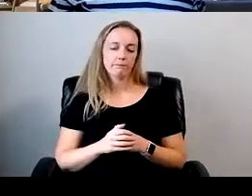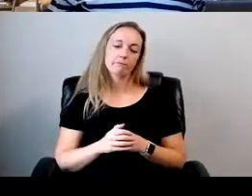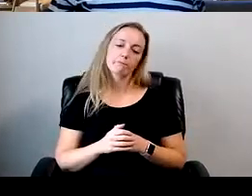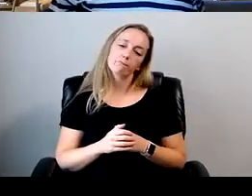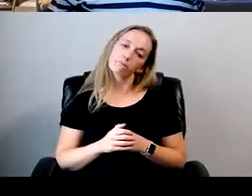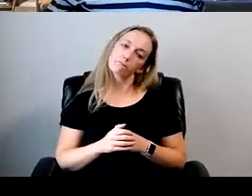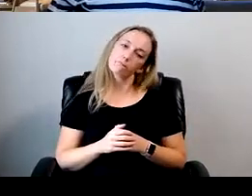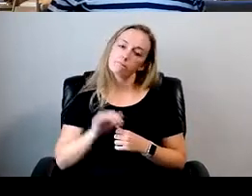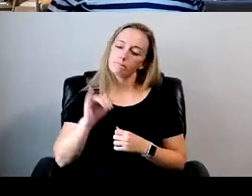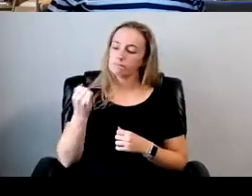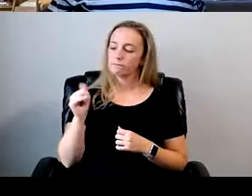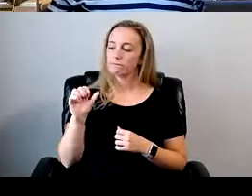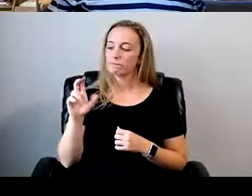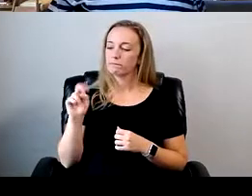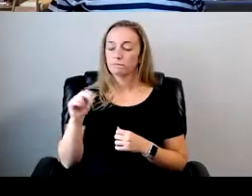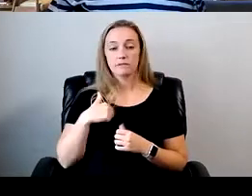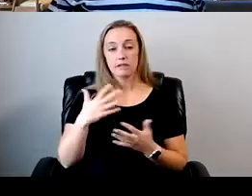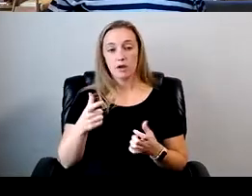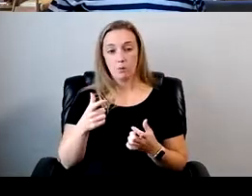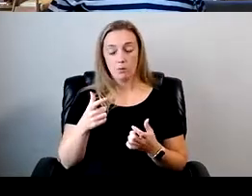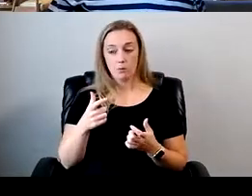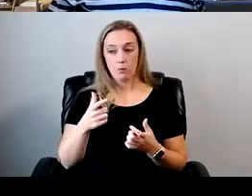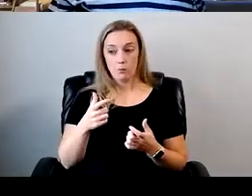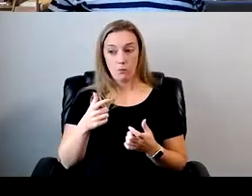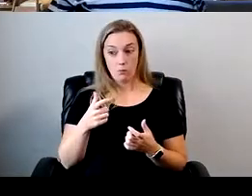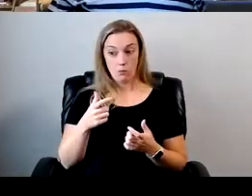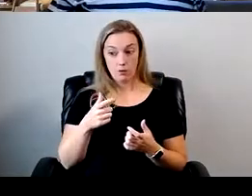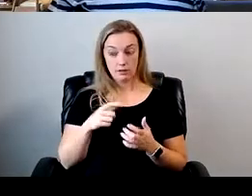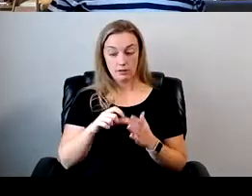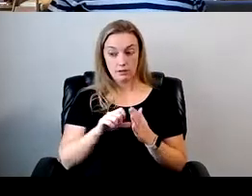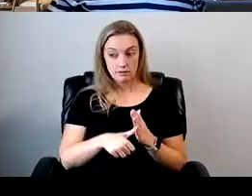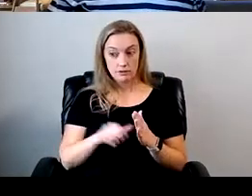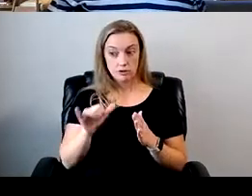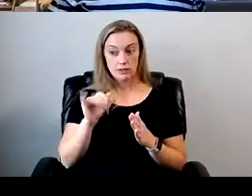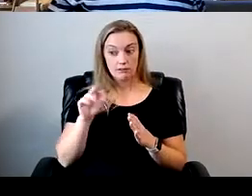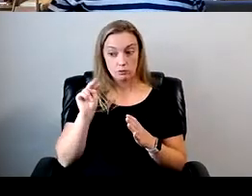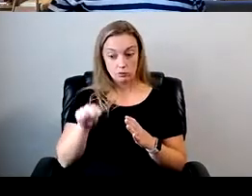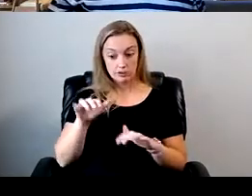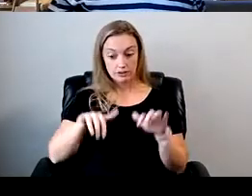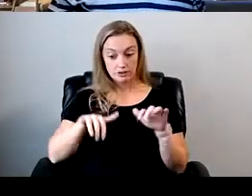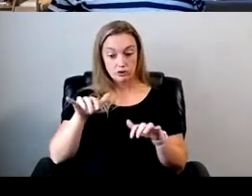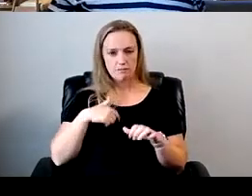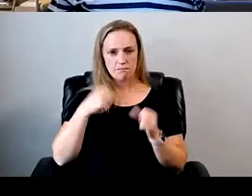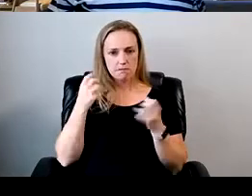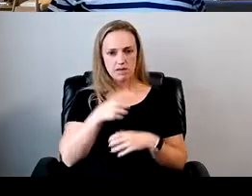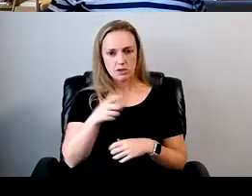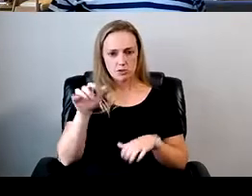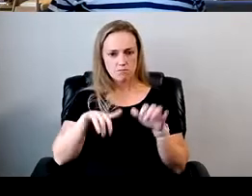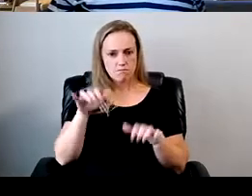Just wanted to point out too, that if you're monitoring the chat, everybody, there's a ton of resources going out to you all to share with everybody else.